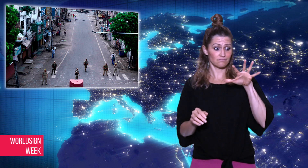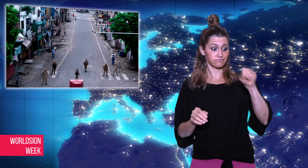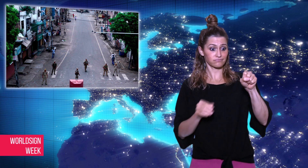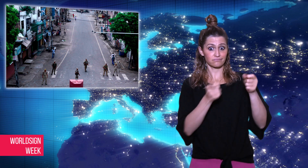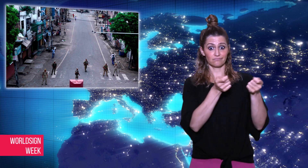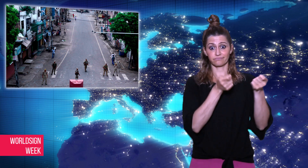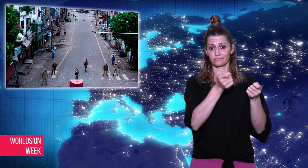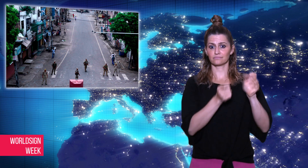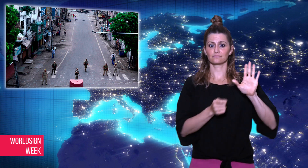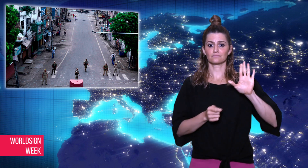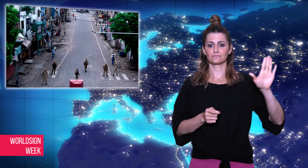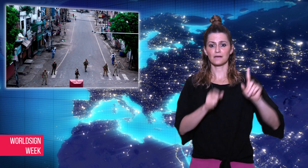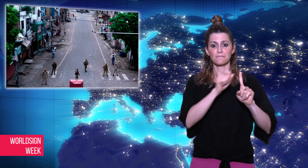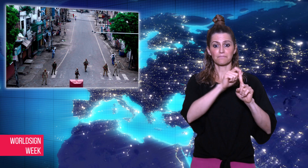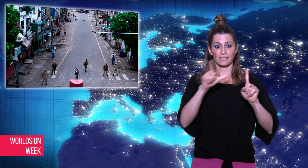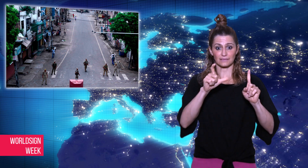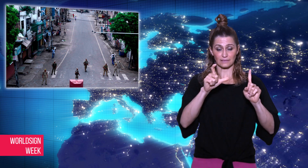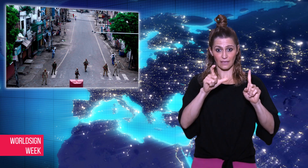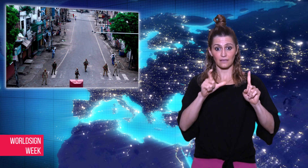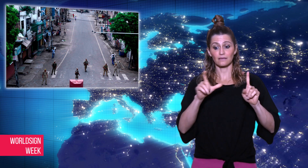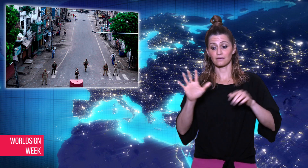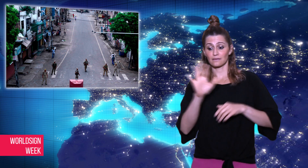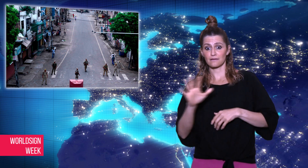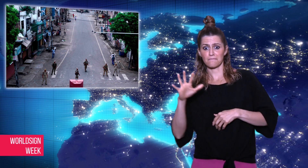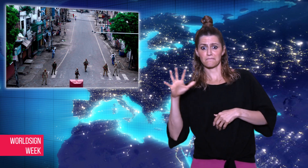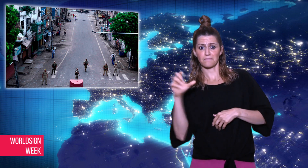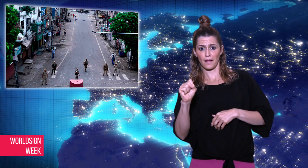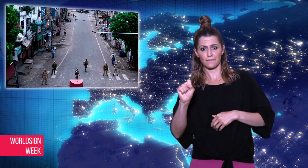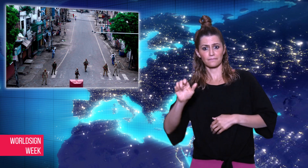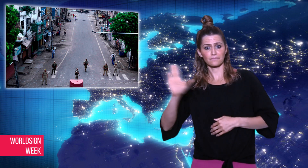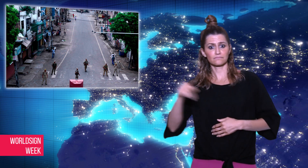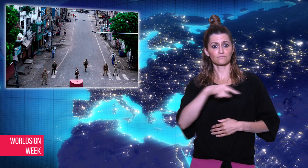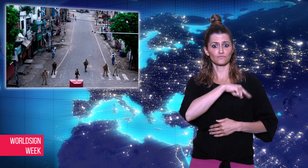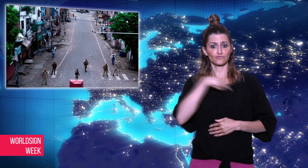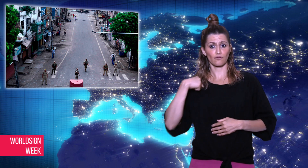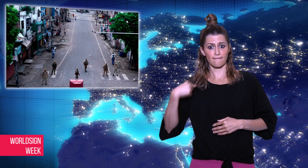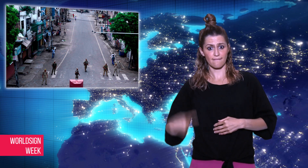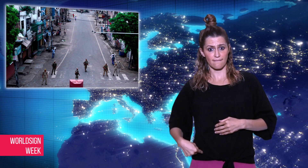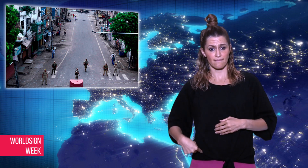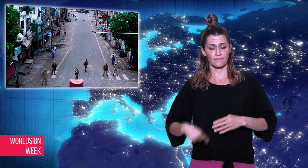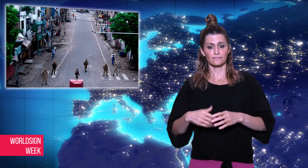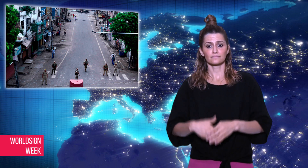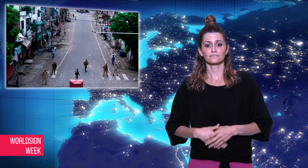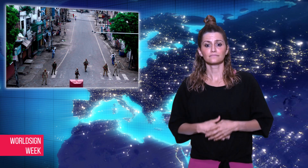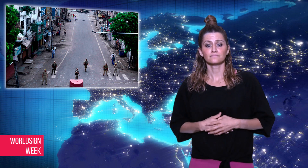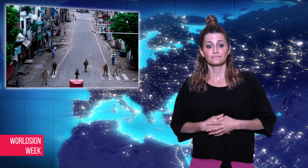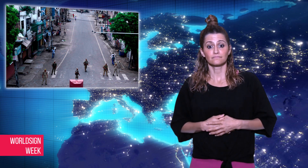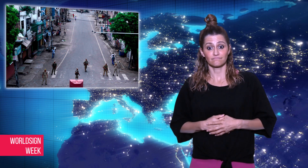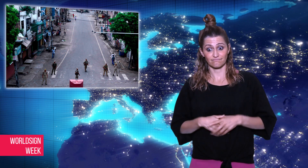by Pakistan, and the third by China.